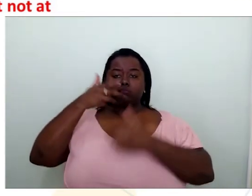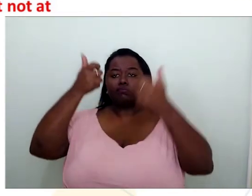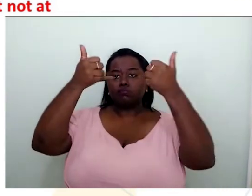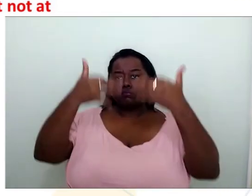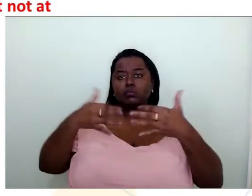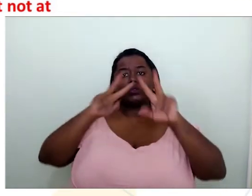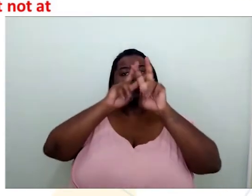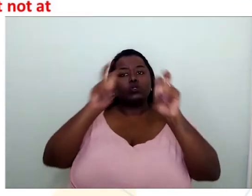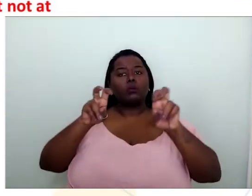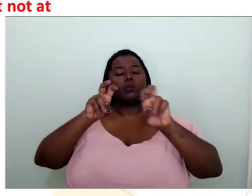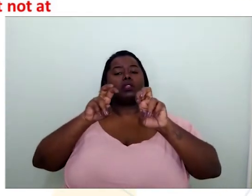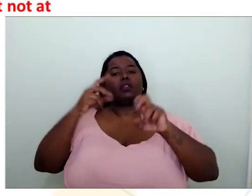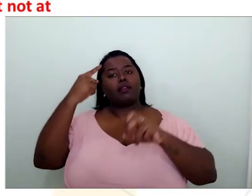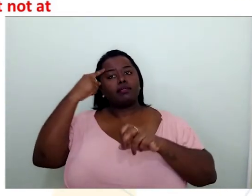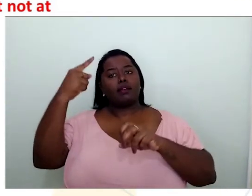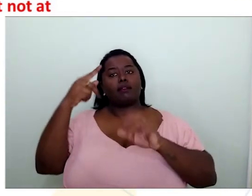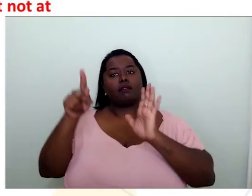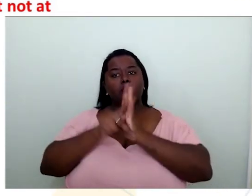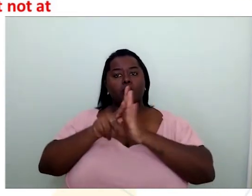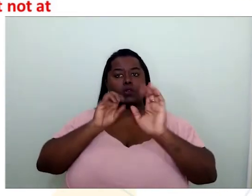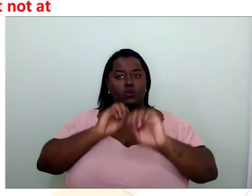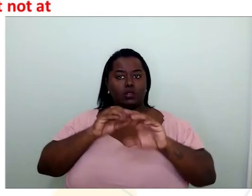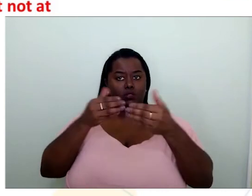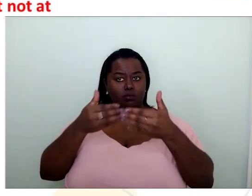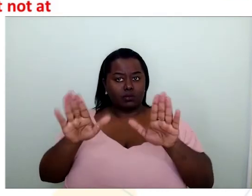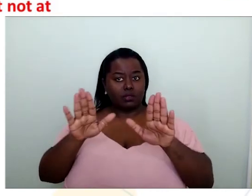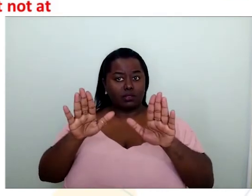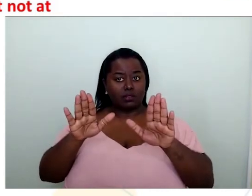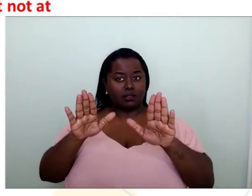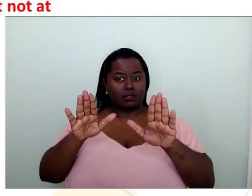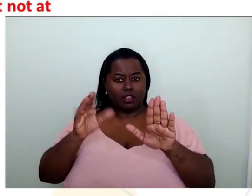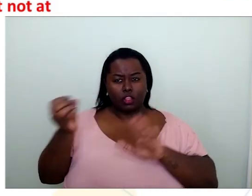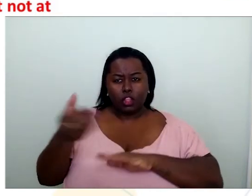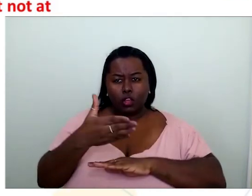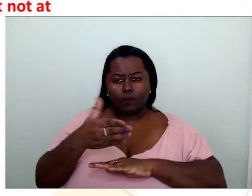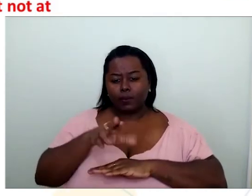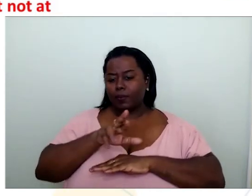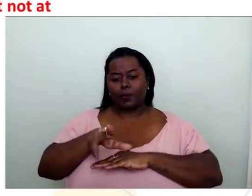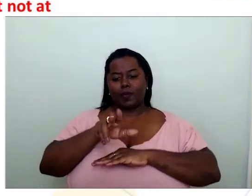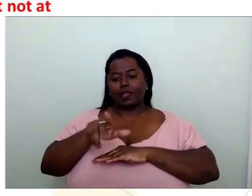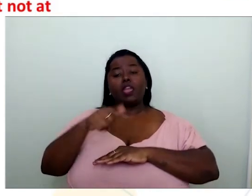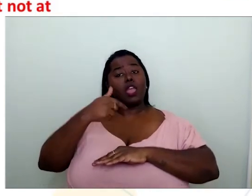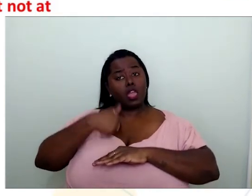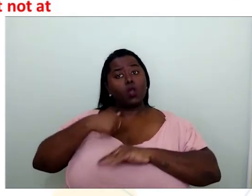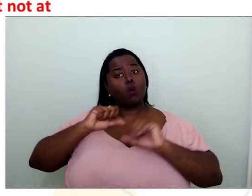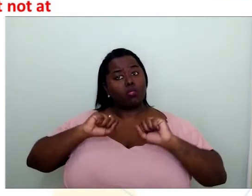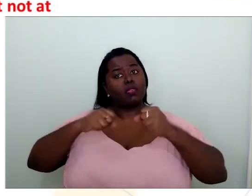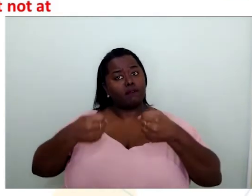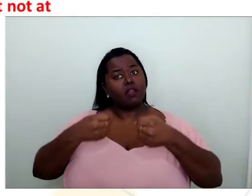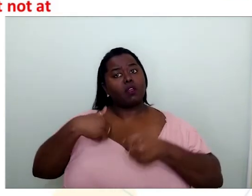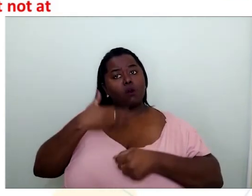of open education friends is not new and I speak in favor of open education